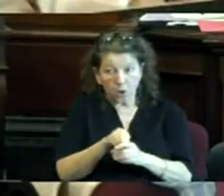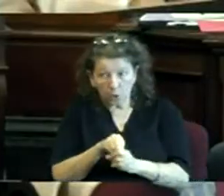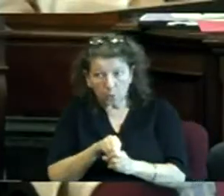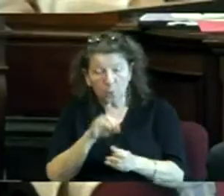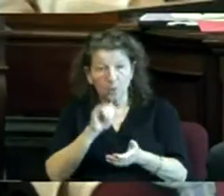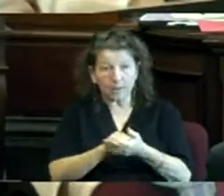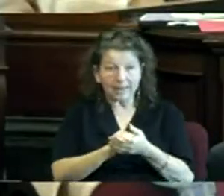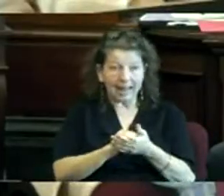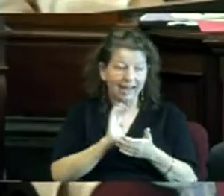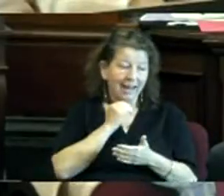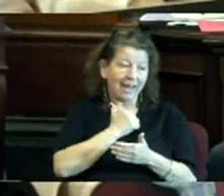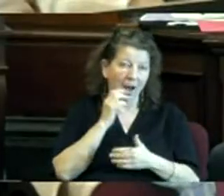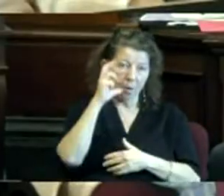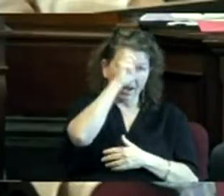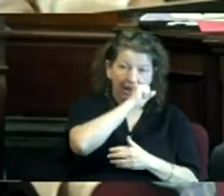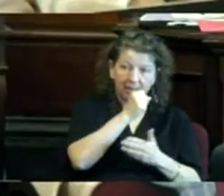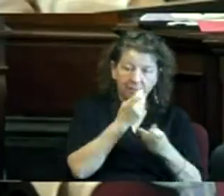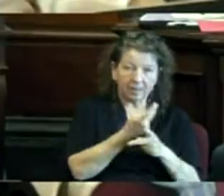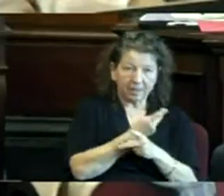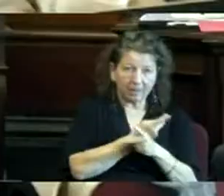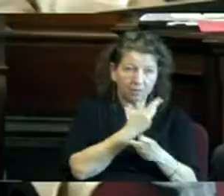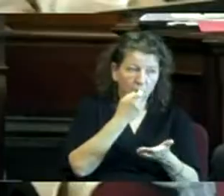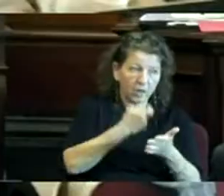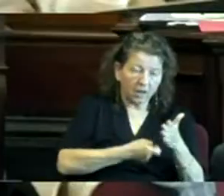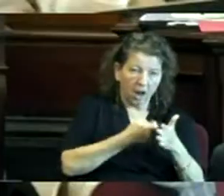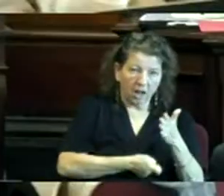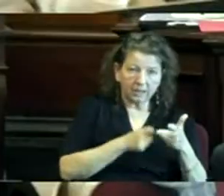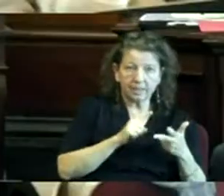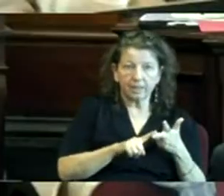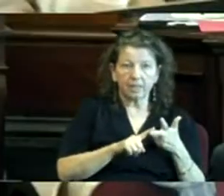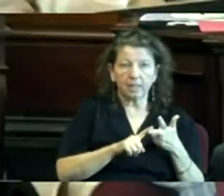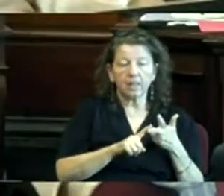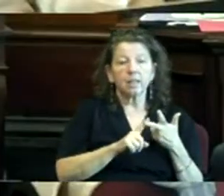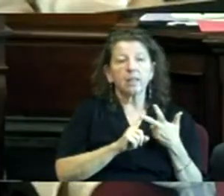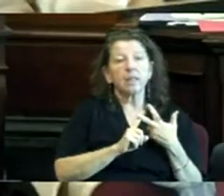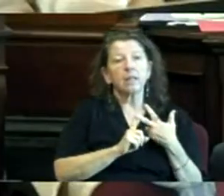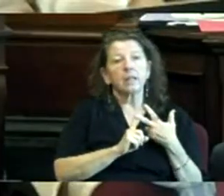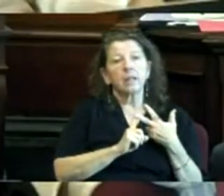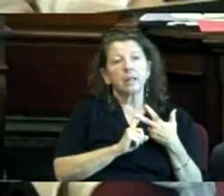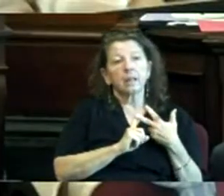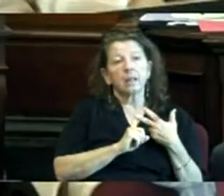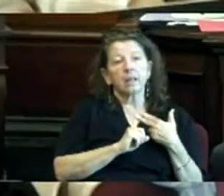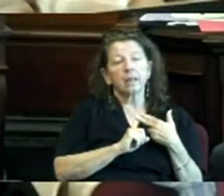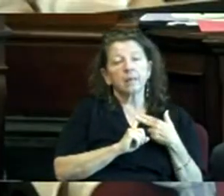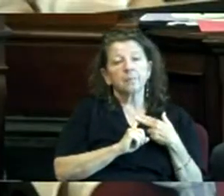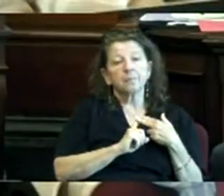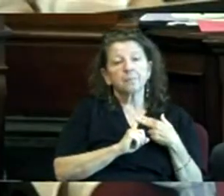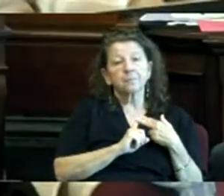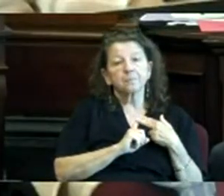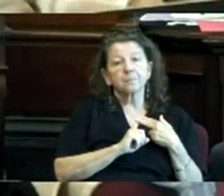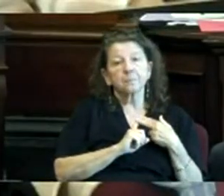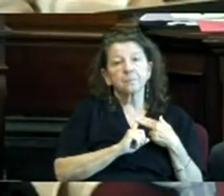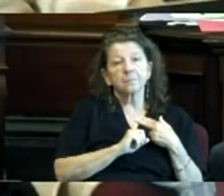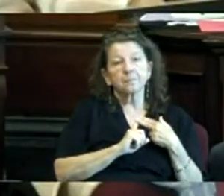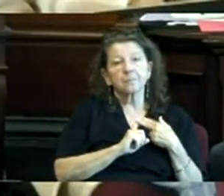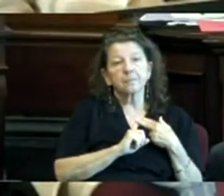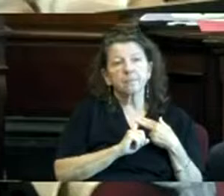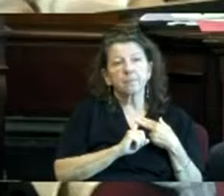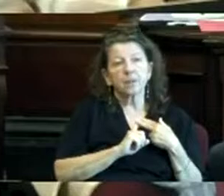area. We've tried to plan for that and it's included in our estimates. We do detailed cost